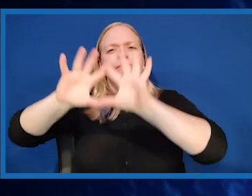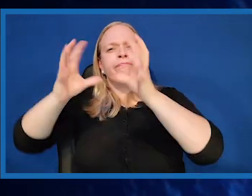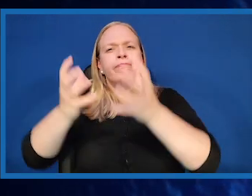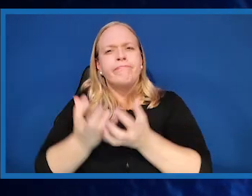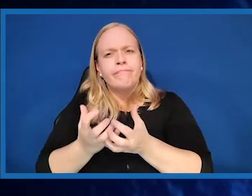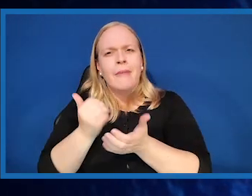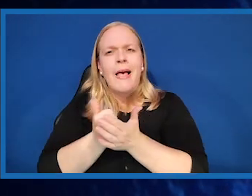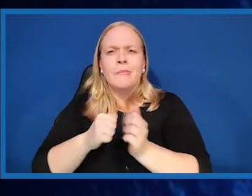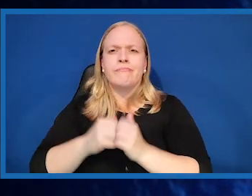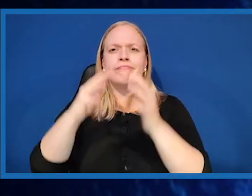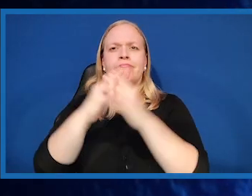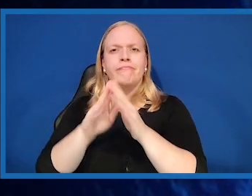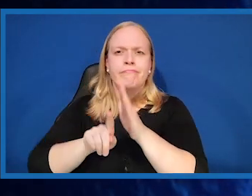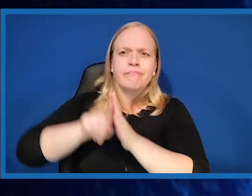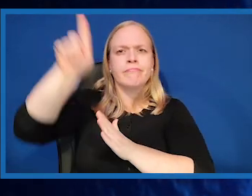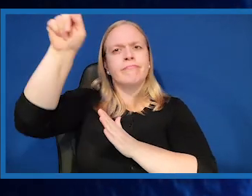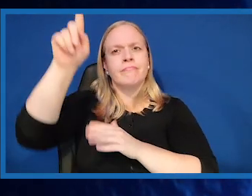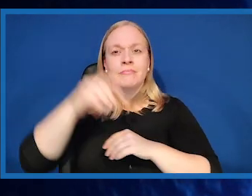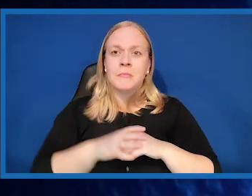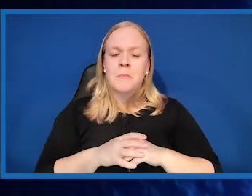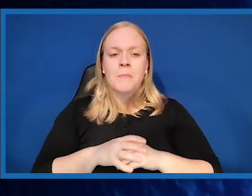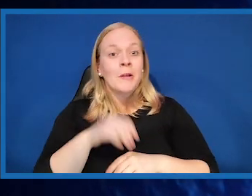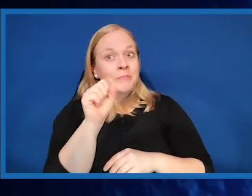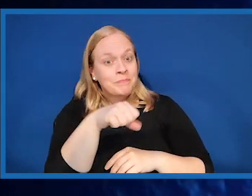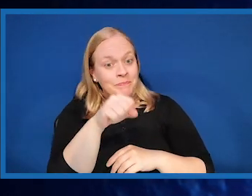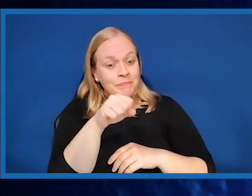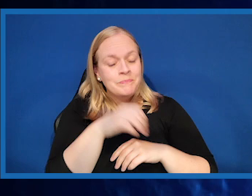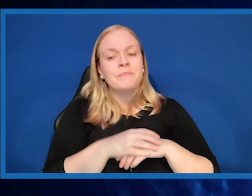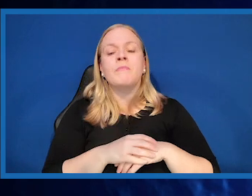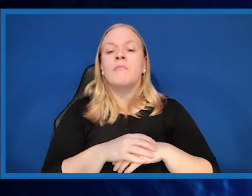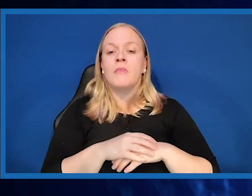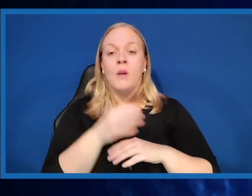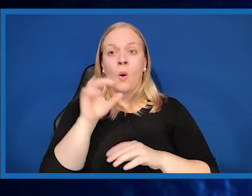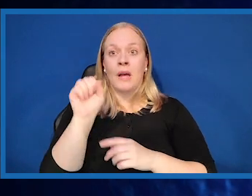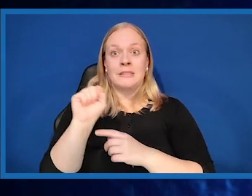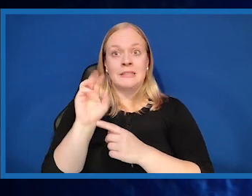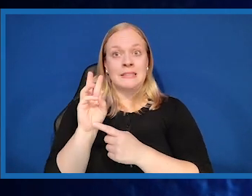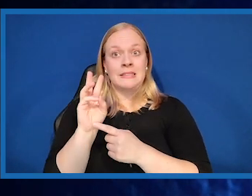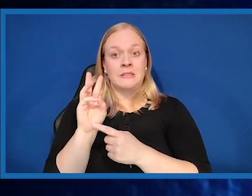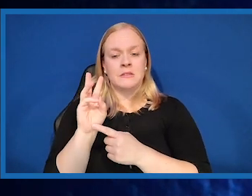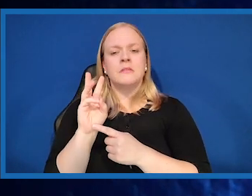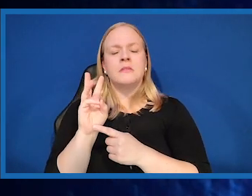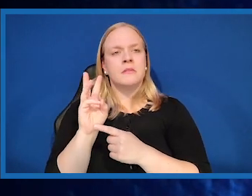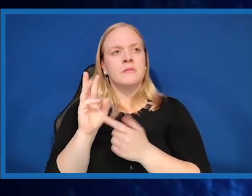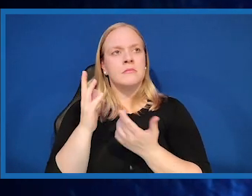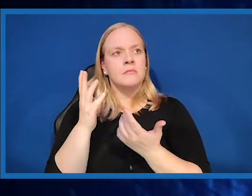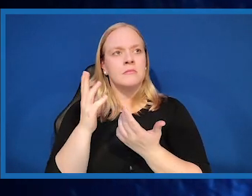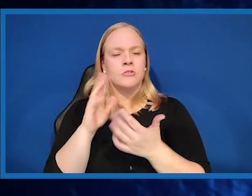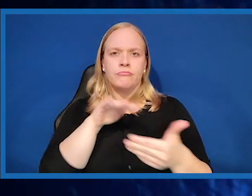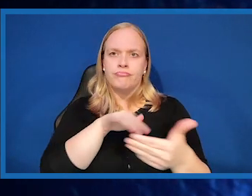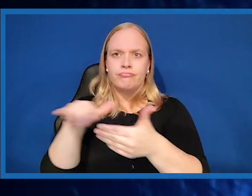OFF THE GROUND? YEAH SO, UM, IT'S A- IT'S A GLOBAL PROBLEM, IT'S A DIFFICULT PROBLEM,